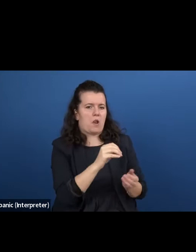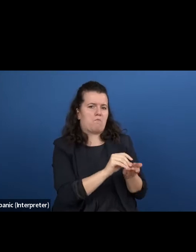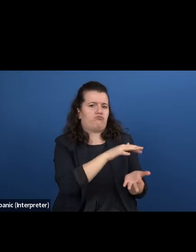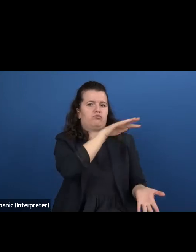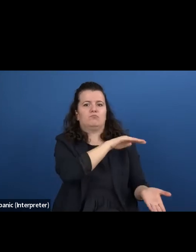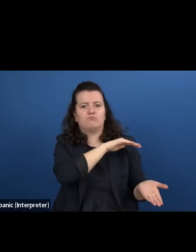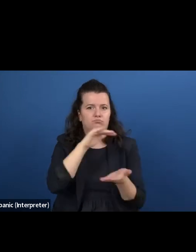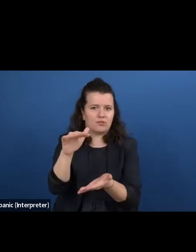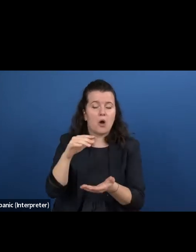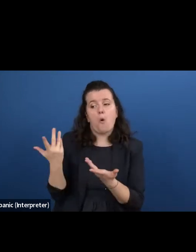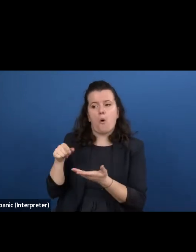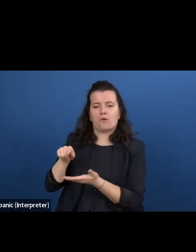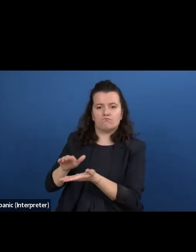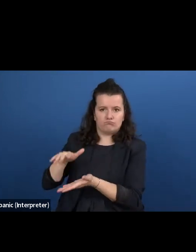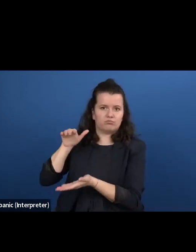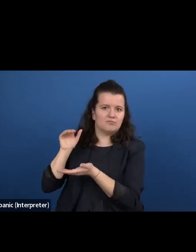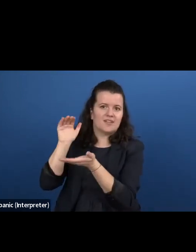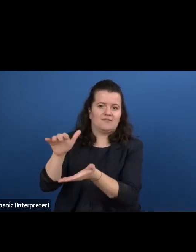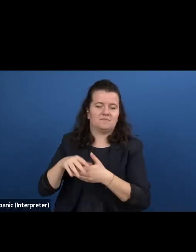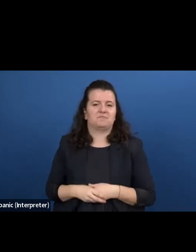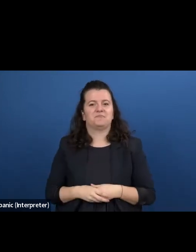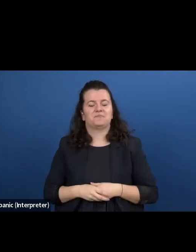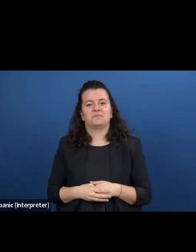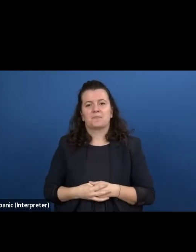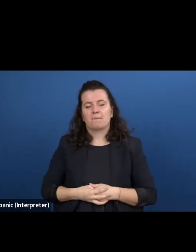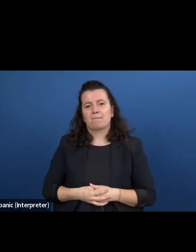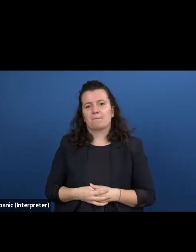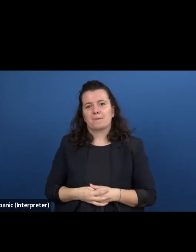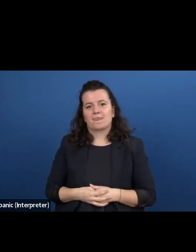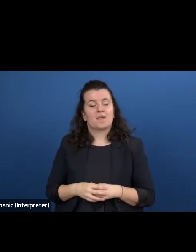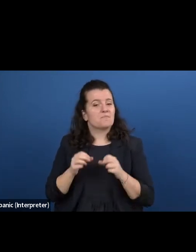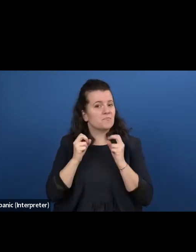And we would like to start with a real expert on the rights